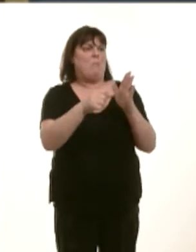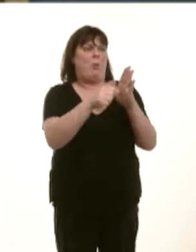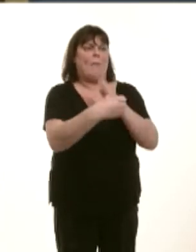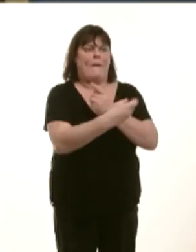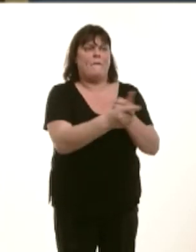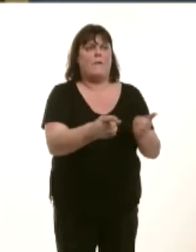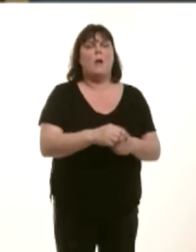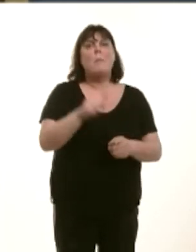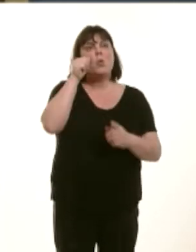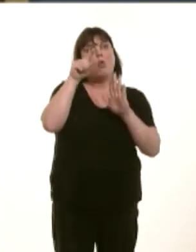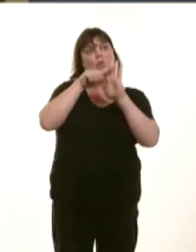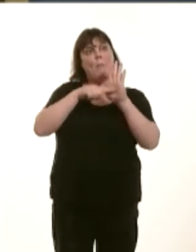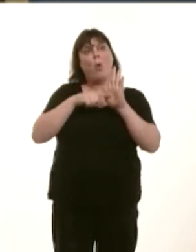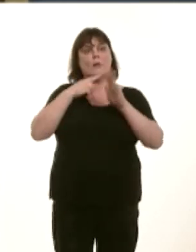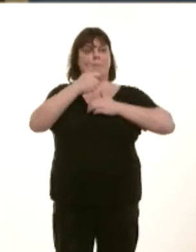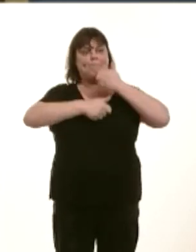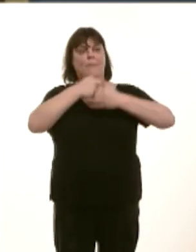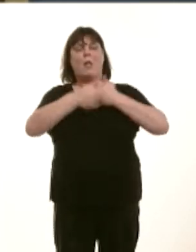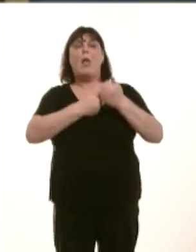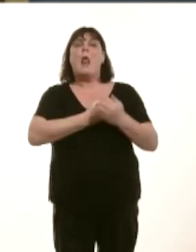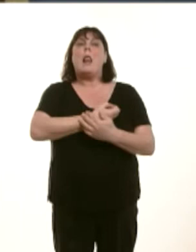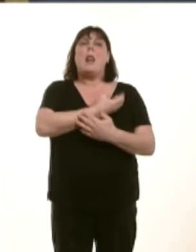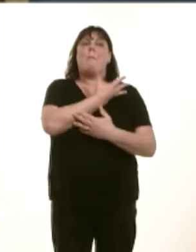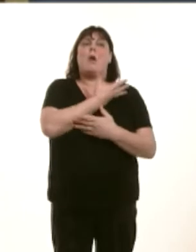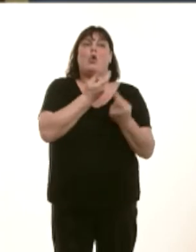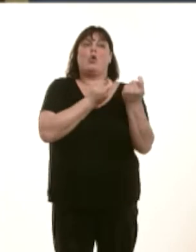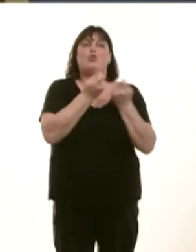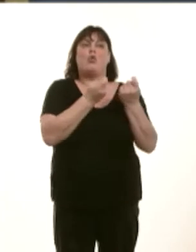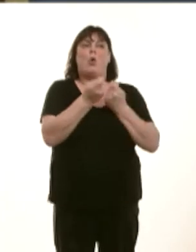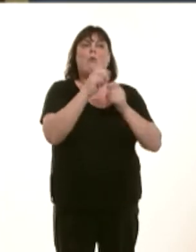the good work being done by Labour-controlled Caerphilly County Borough Council to help